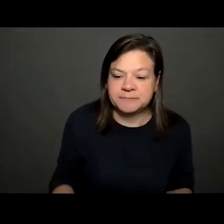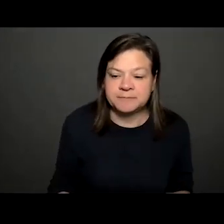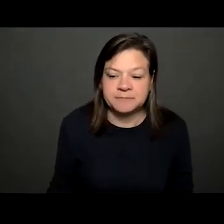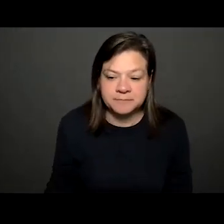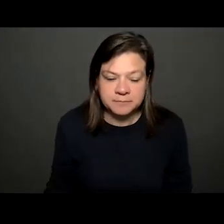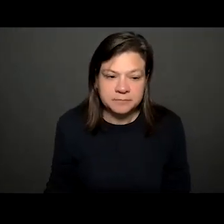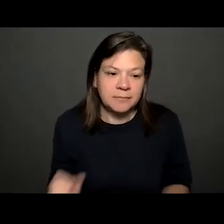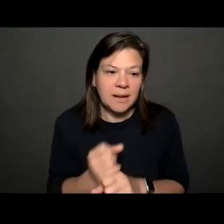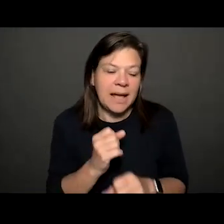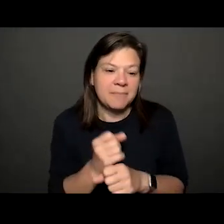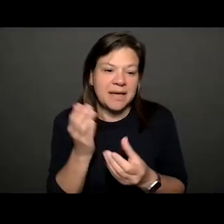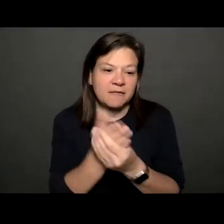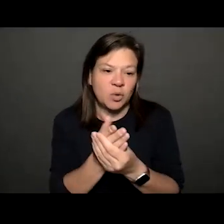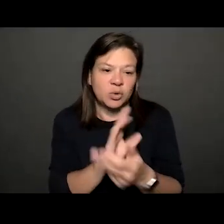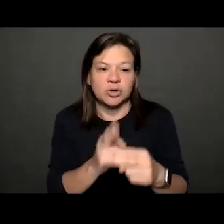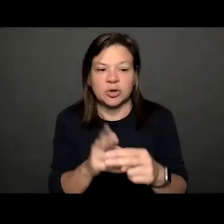AND INSIDE OF MY HubSpot THEME.